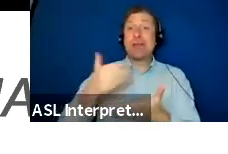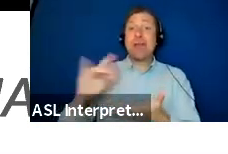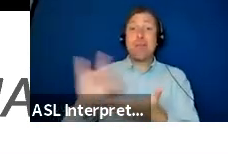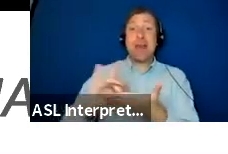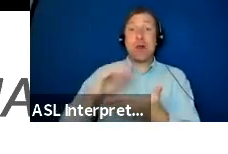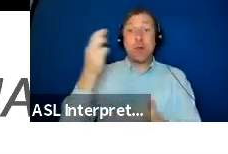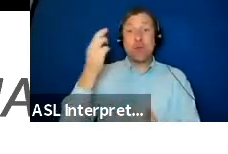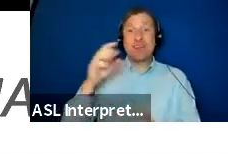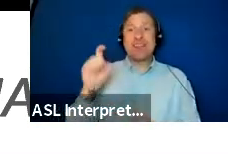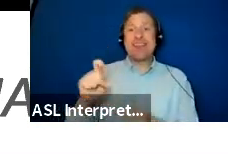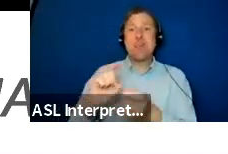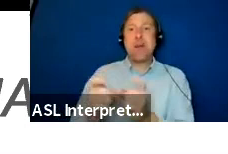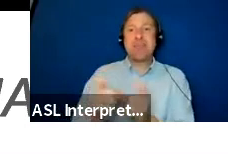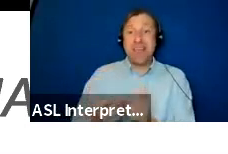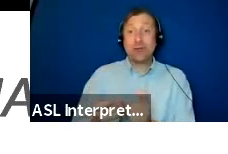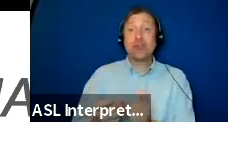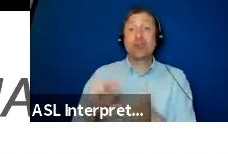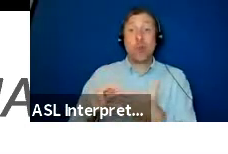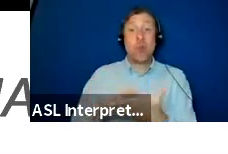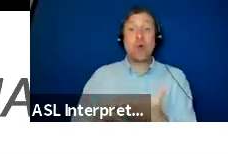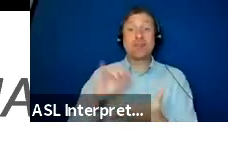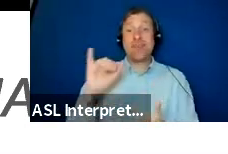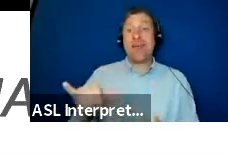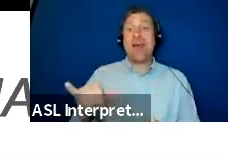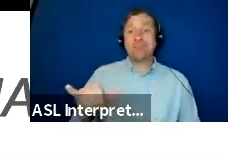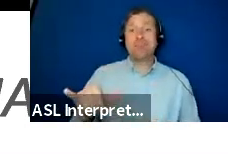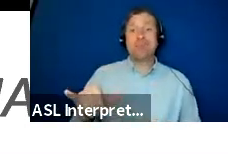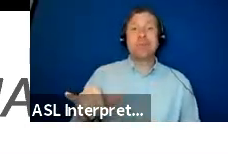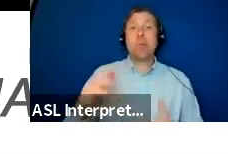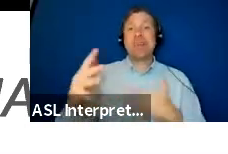that they need a modification to the protocol, then that will be the subject of an interactive process